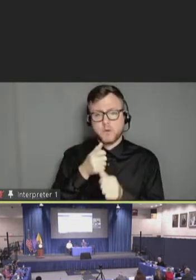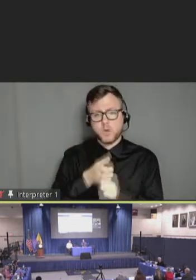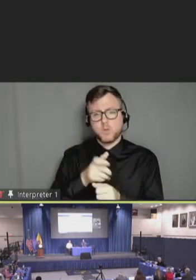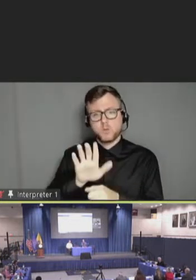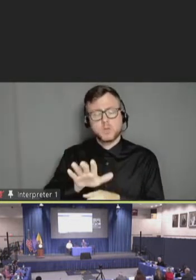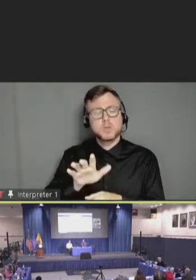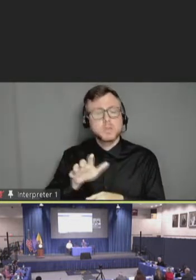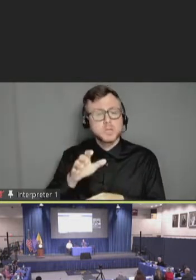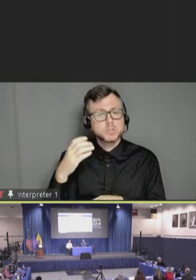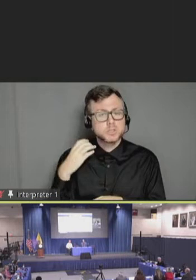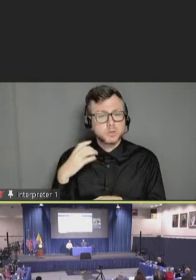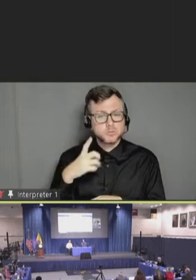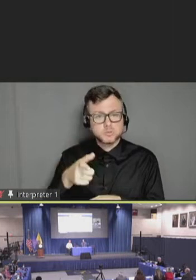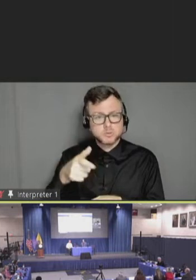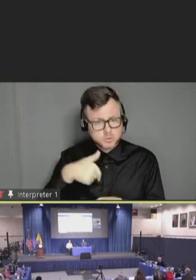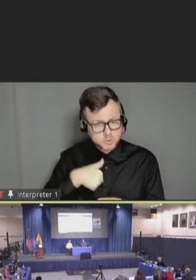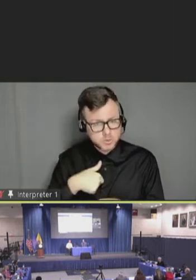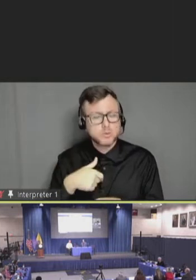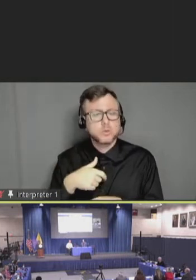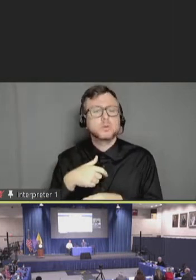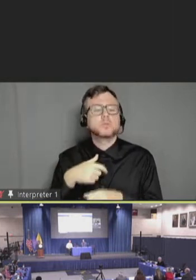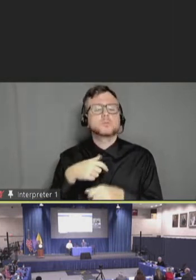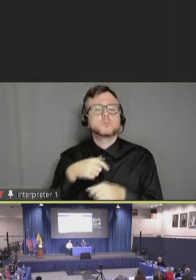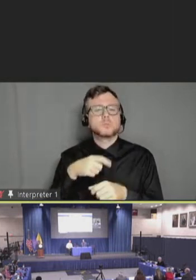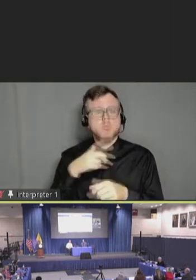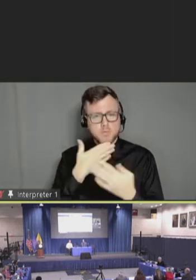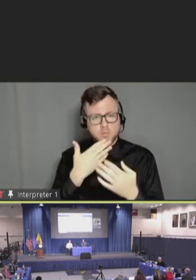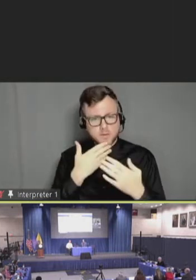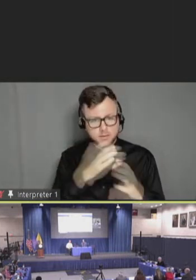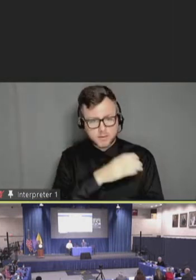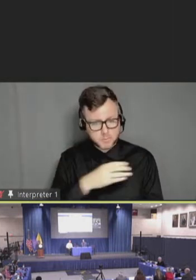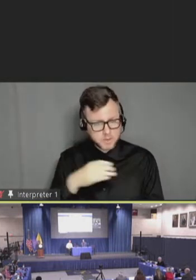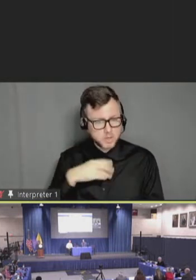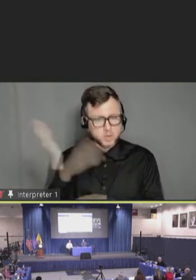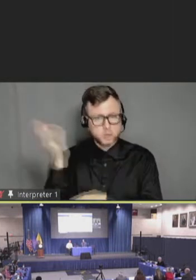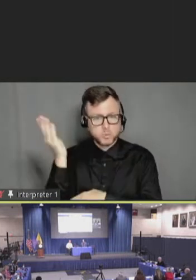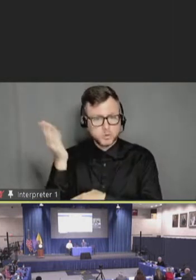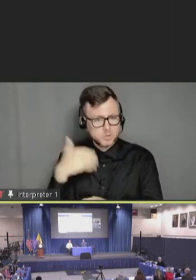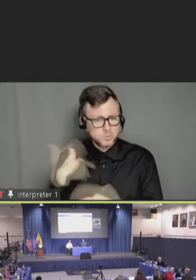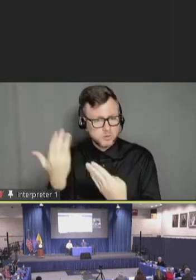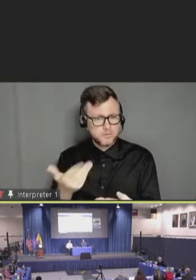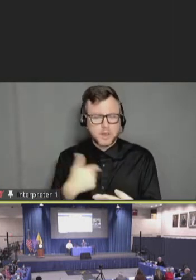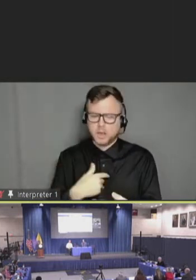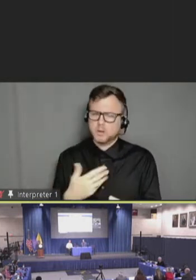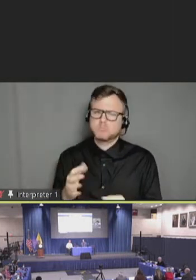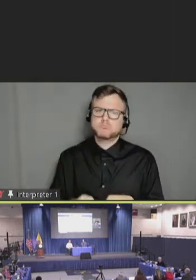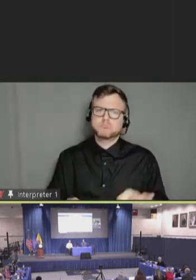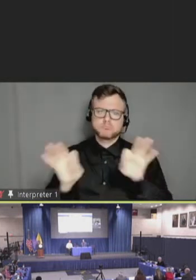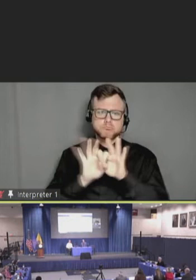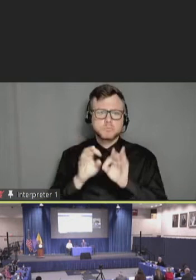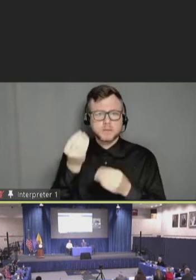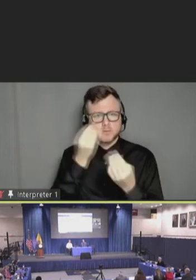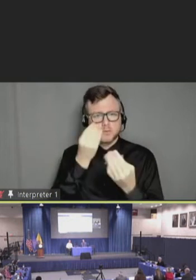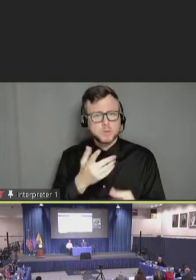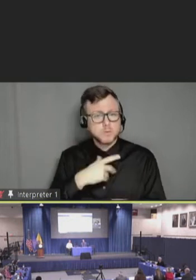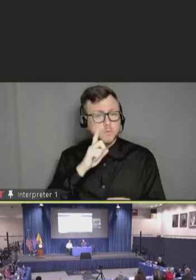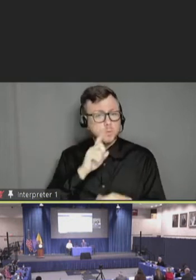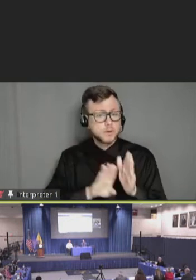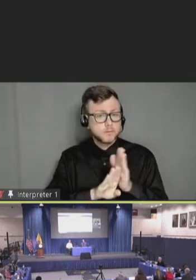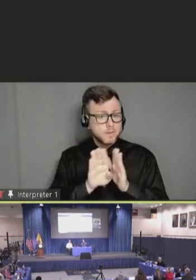the members of the committee, the presenters that provided us valuable information to develop this report.